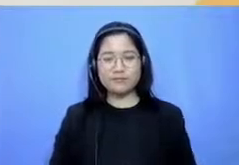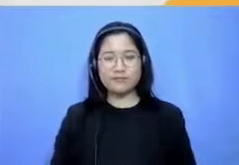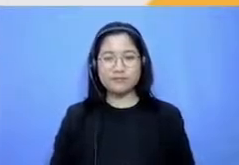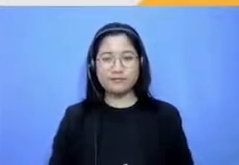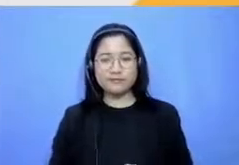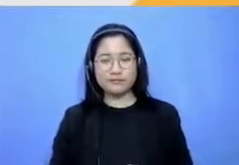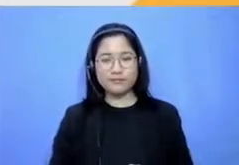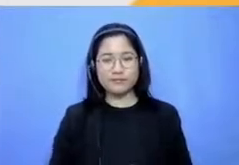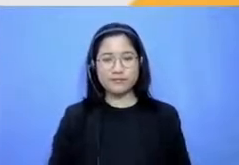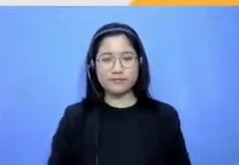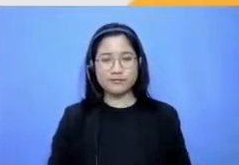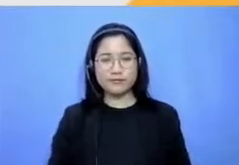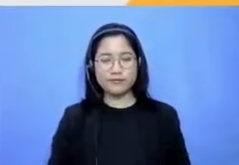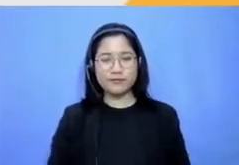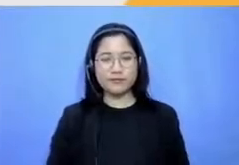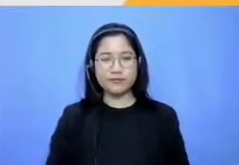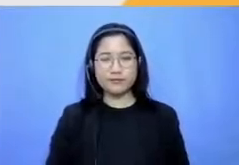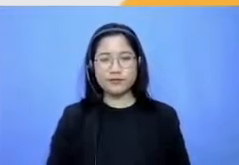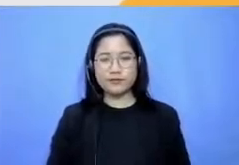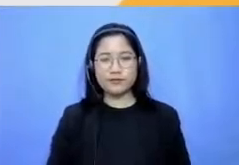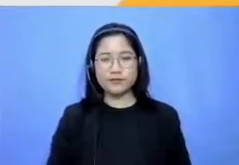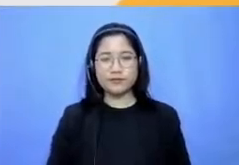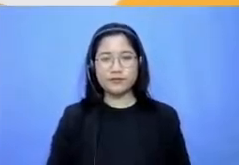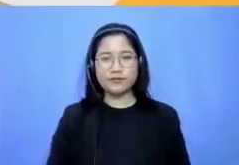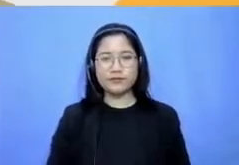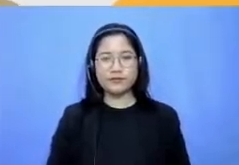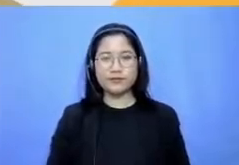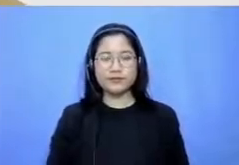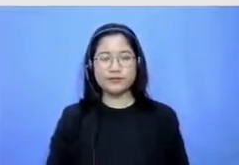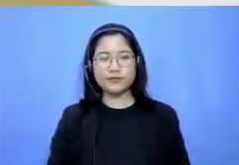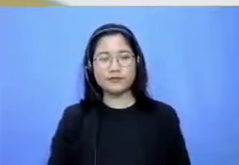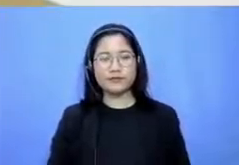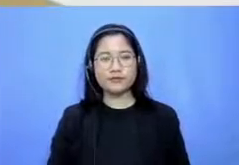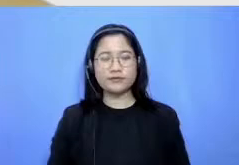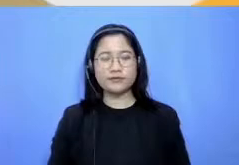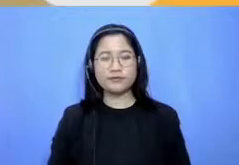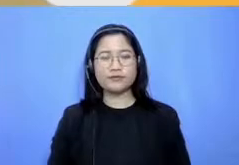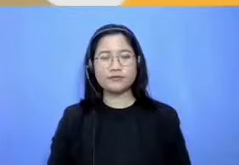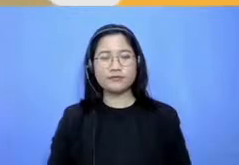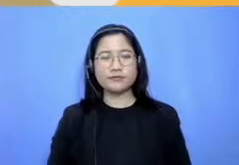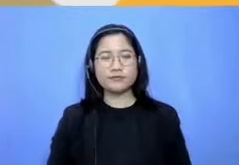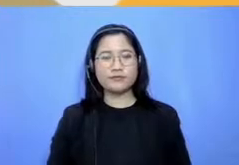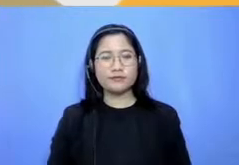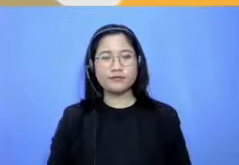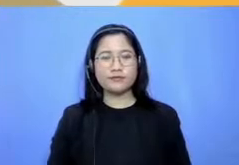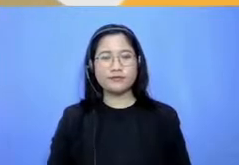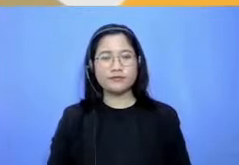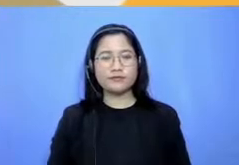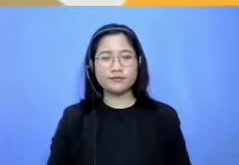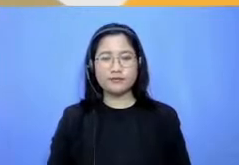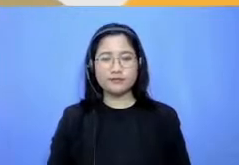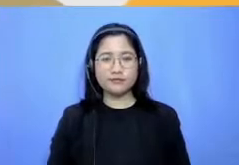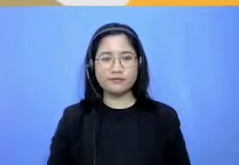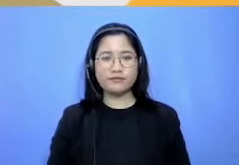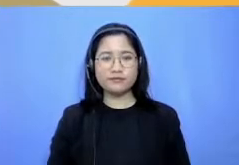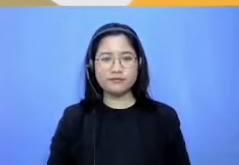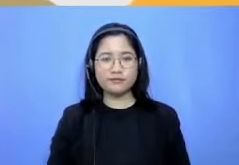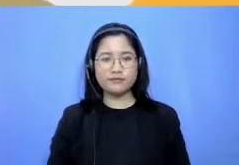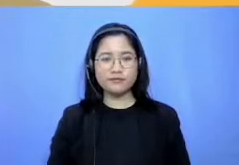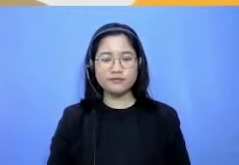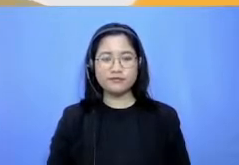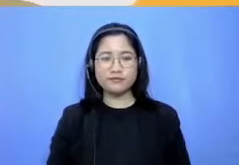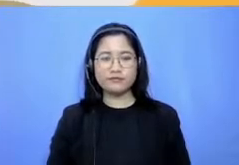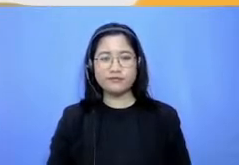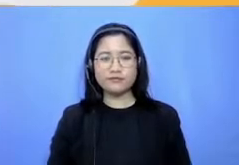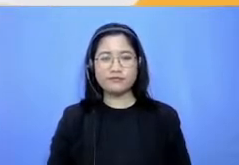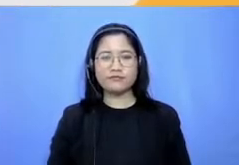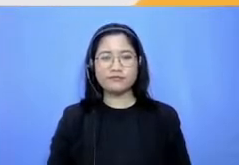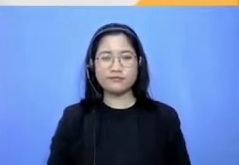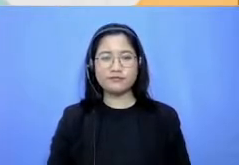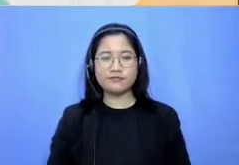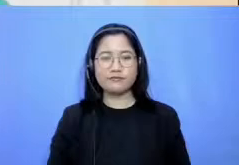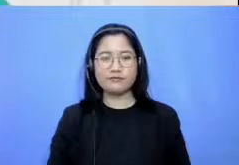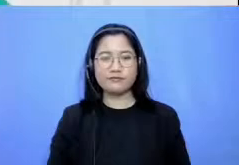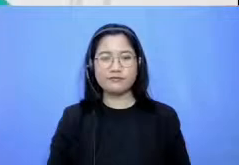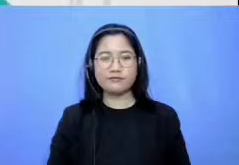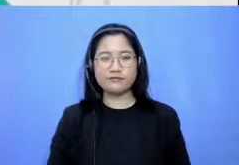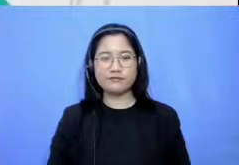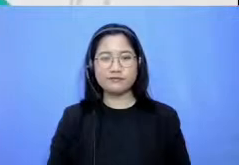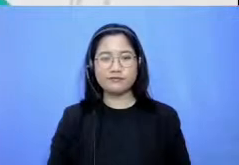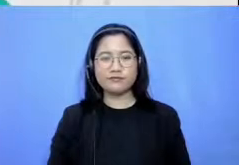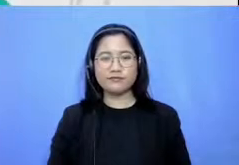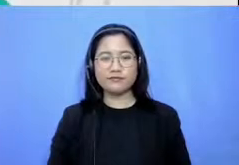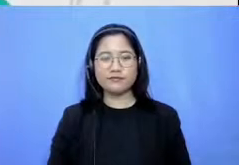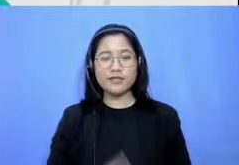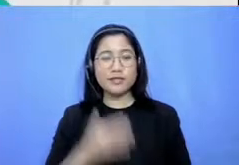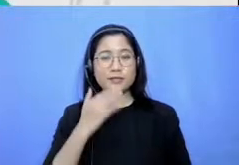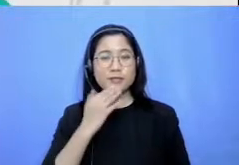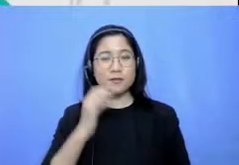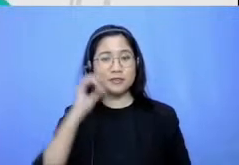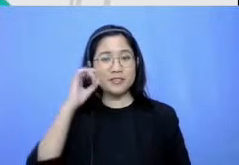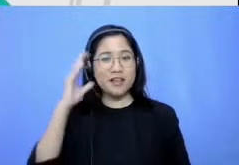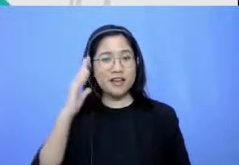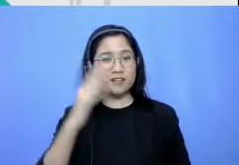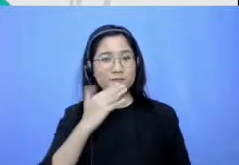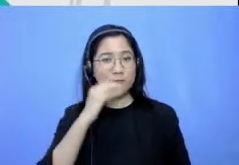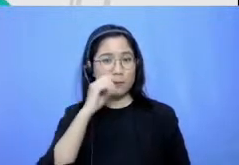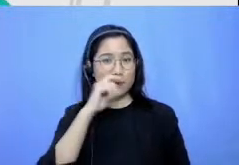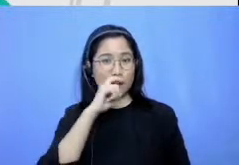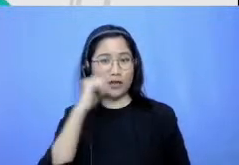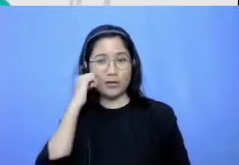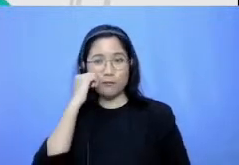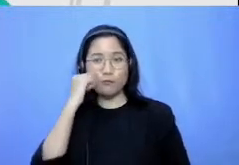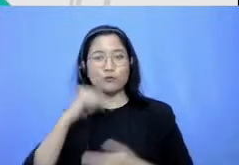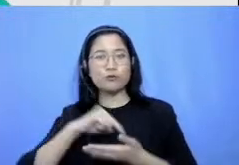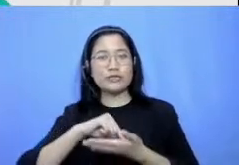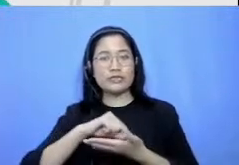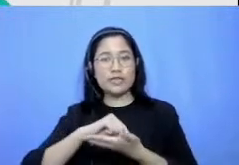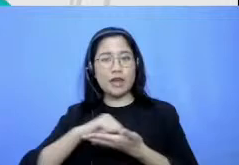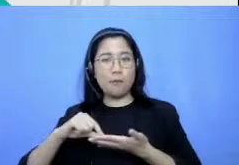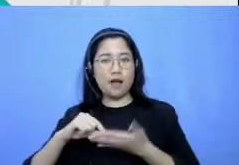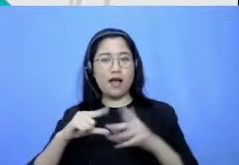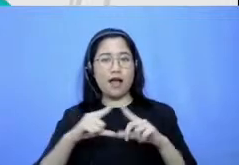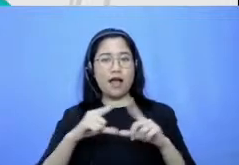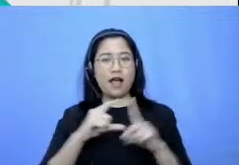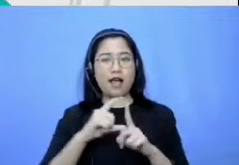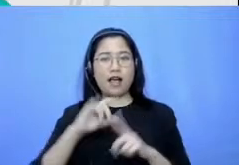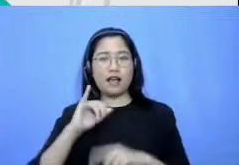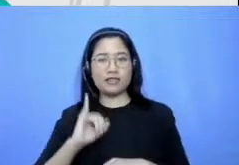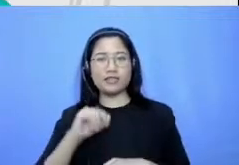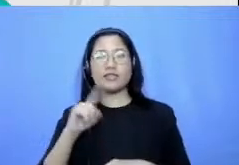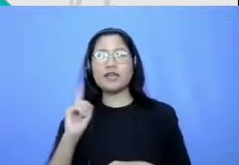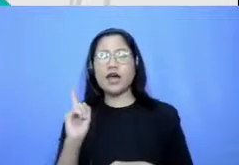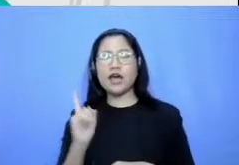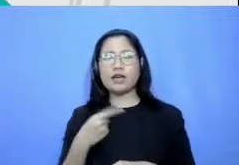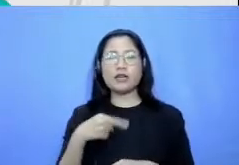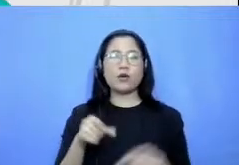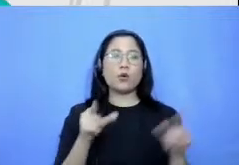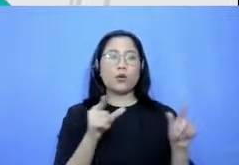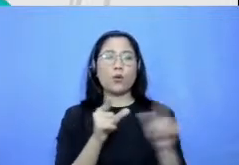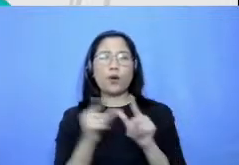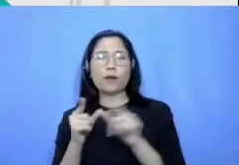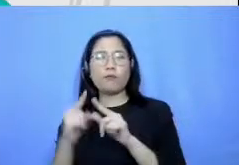Hello, good afternoon ladies and gentlemen, my name is Adi, I'm from webcore, so I'll talk often